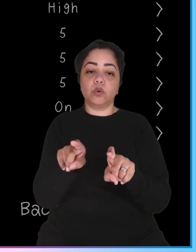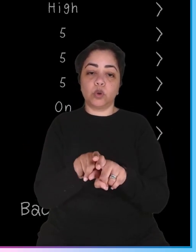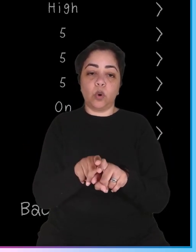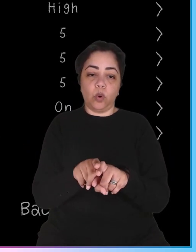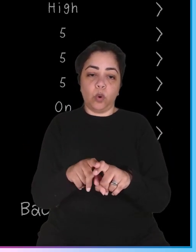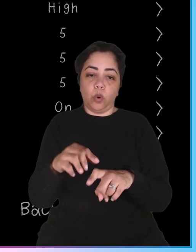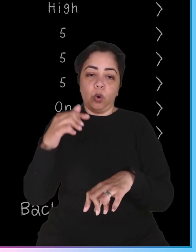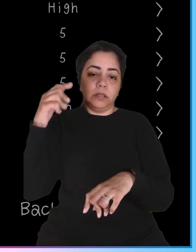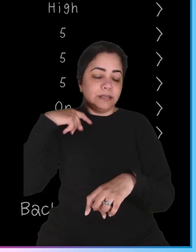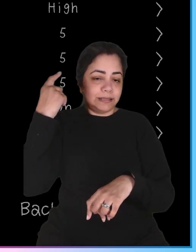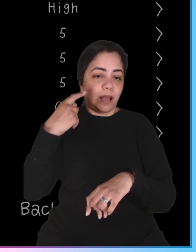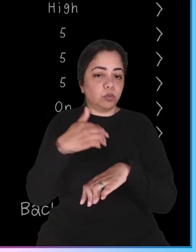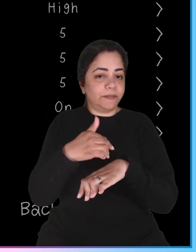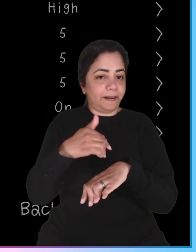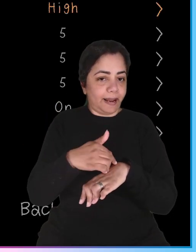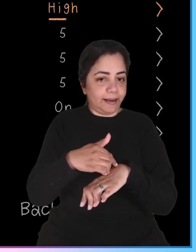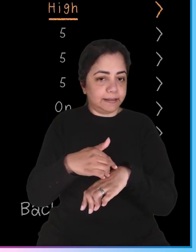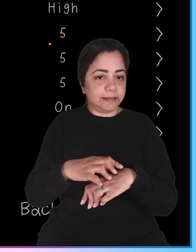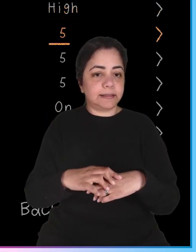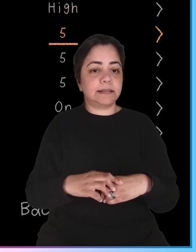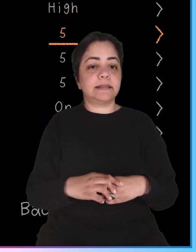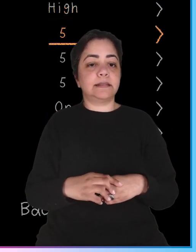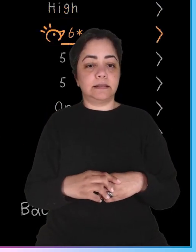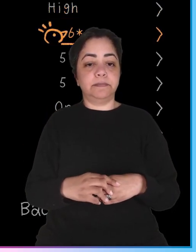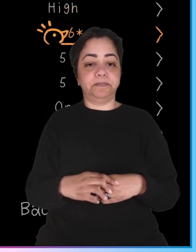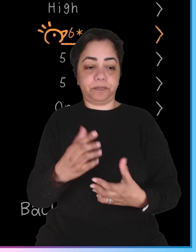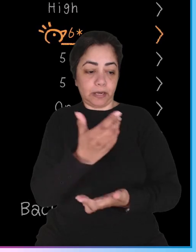shadow and particle quality, camera motion, and many more.